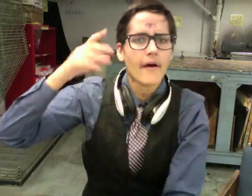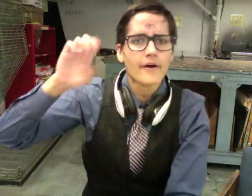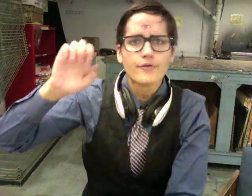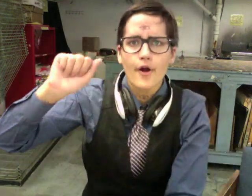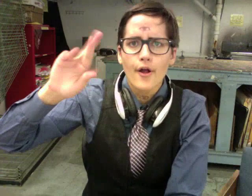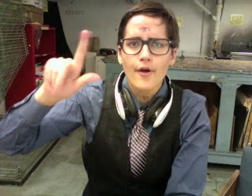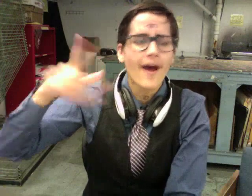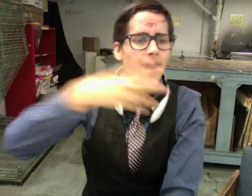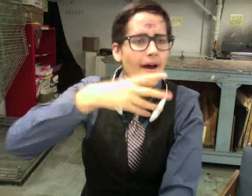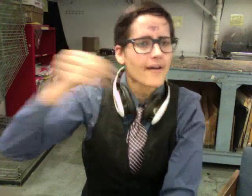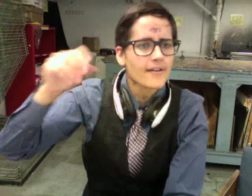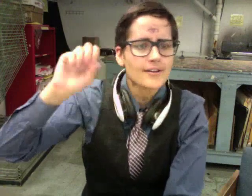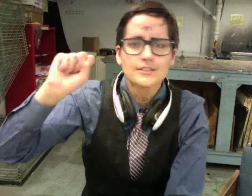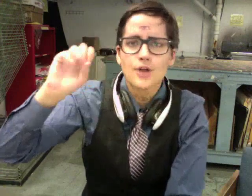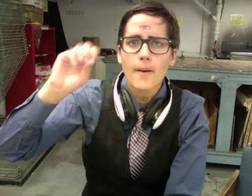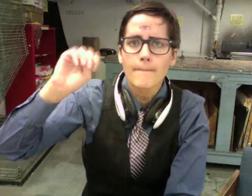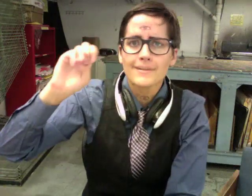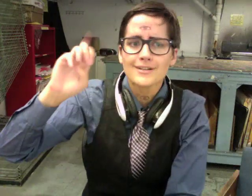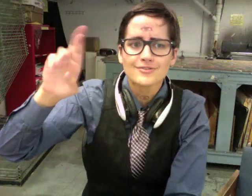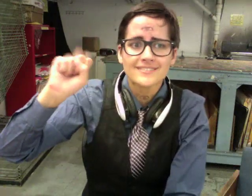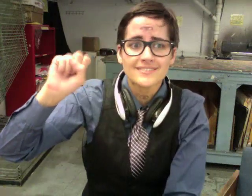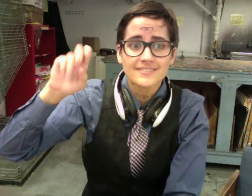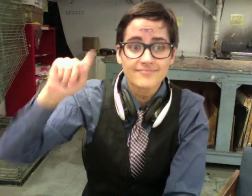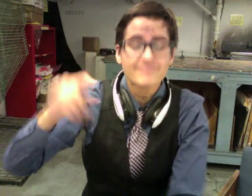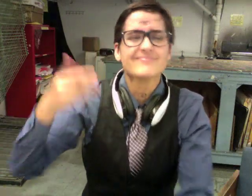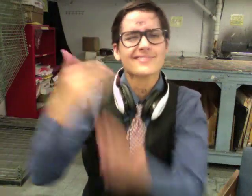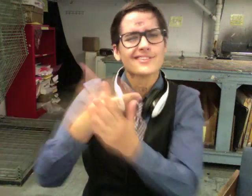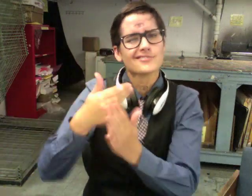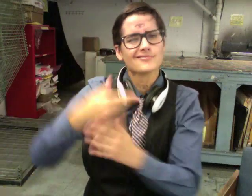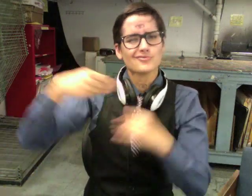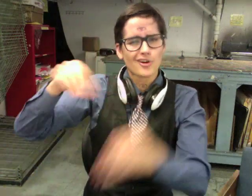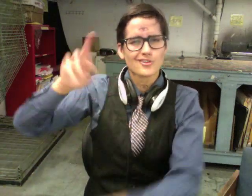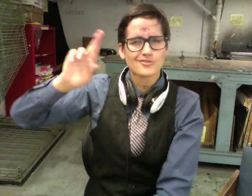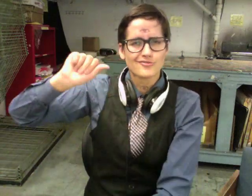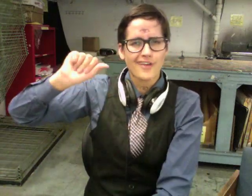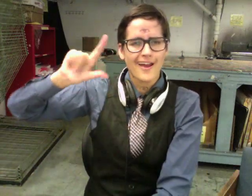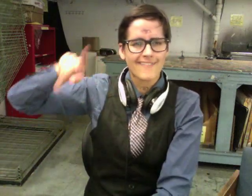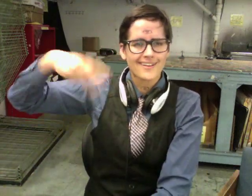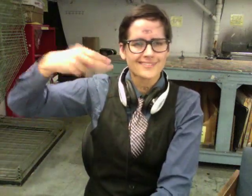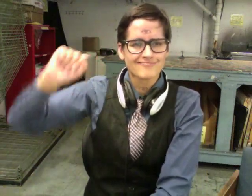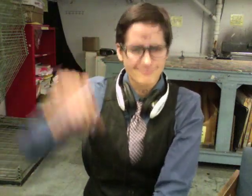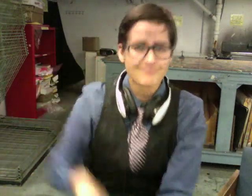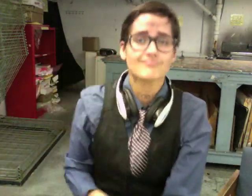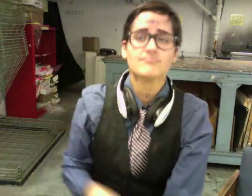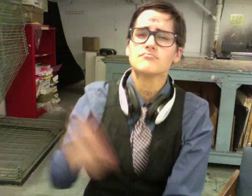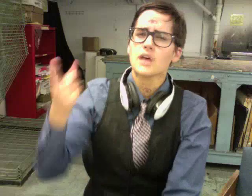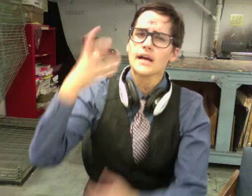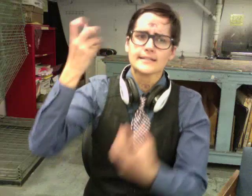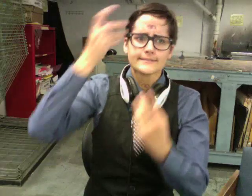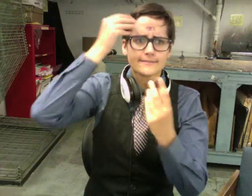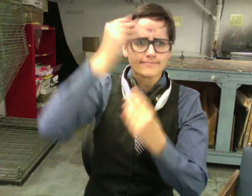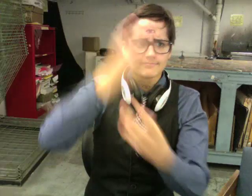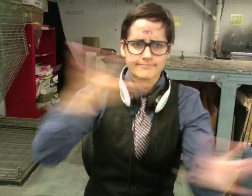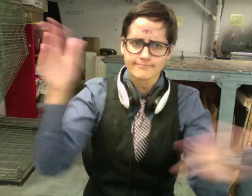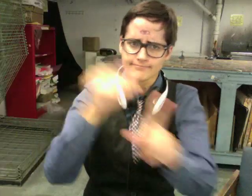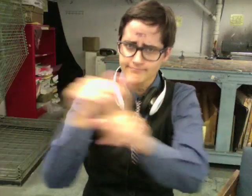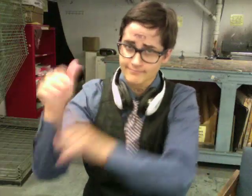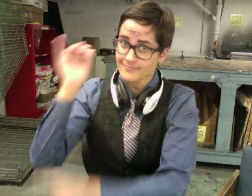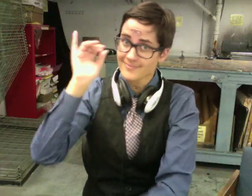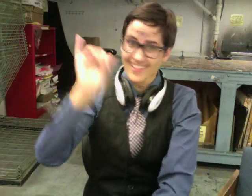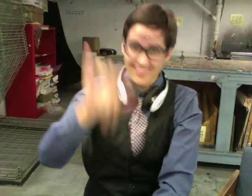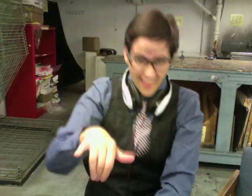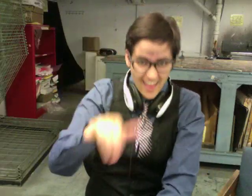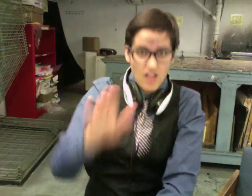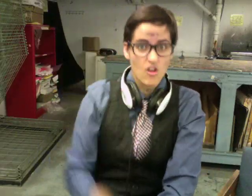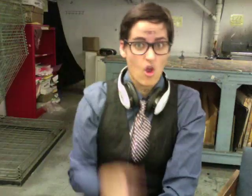near the Ralph's. They would like to remind everyone that dogs are not allowed in the